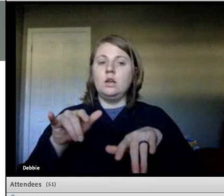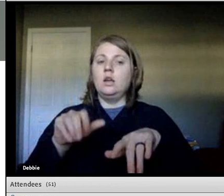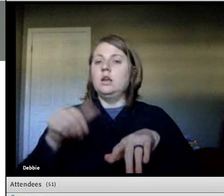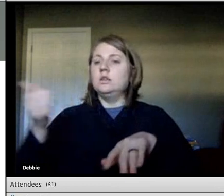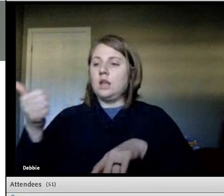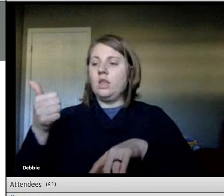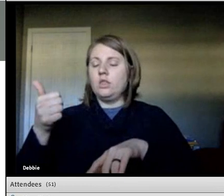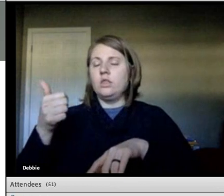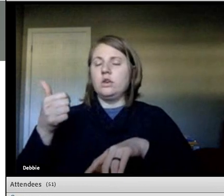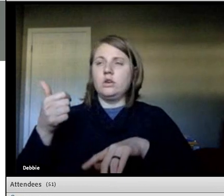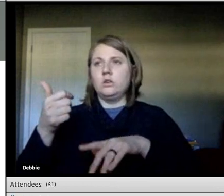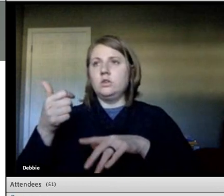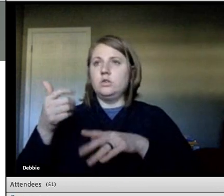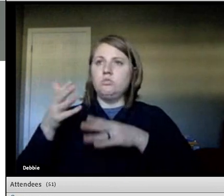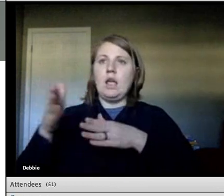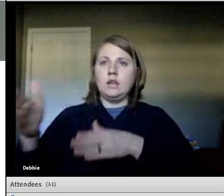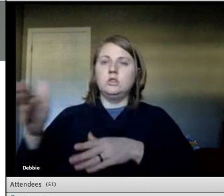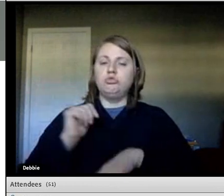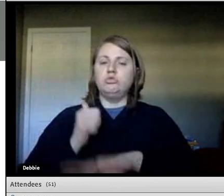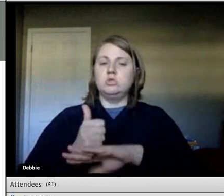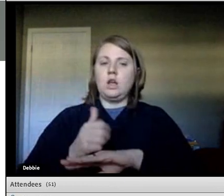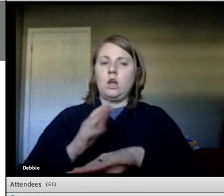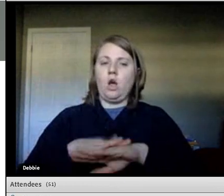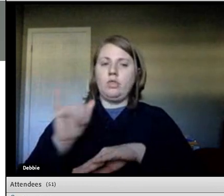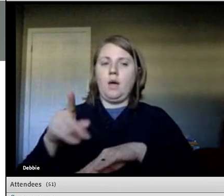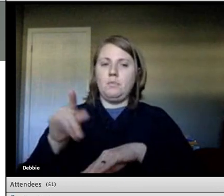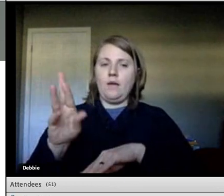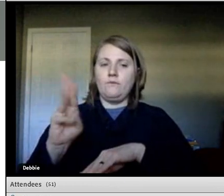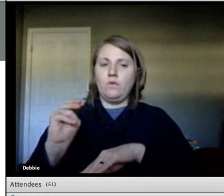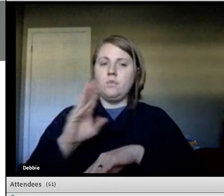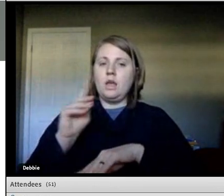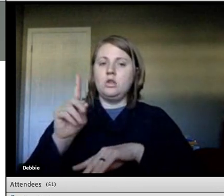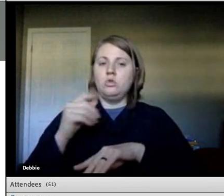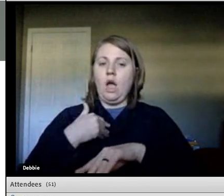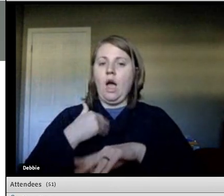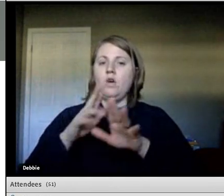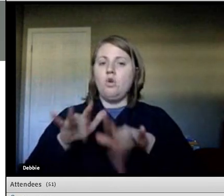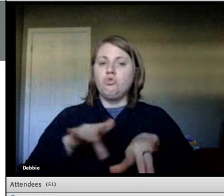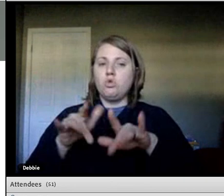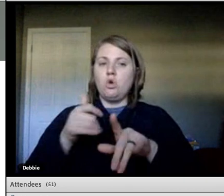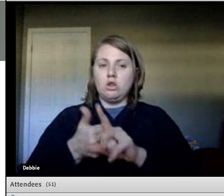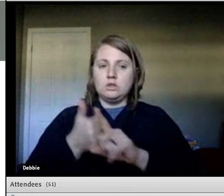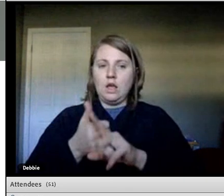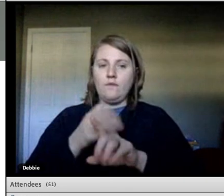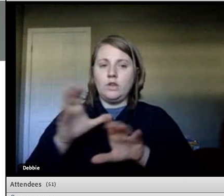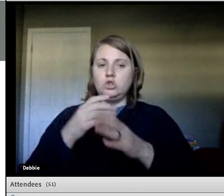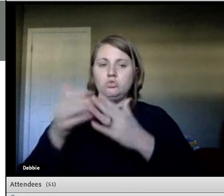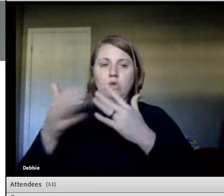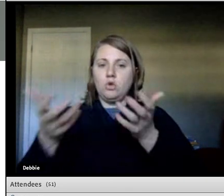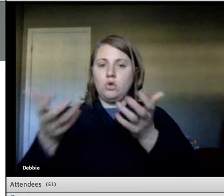and then you end up with the recording yourself, and you can do whatever you want with it whereas if you do the Facebook Live, it's in Facebook.